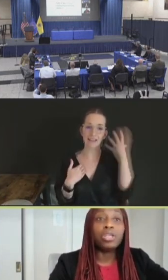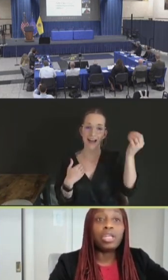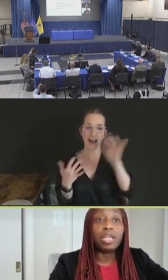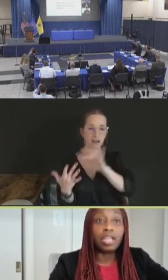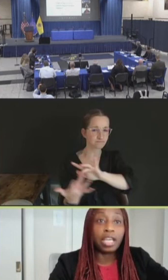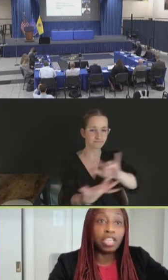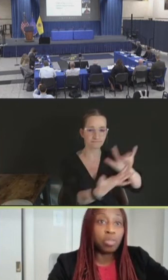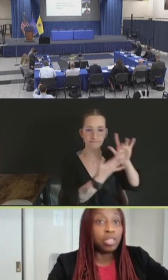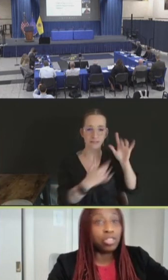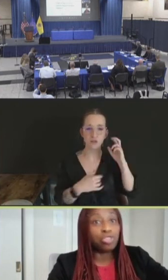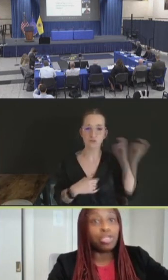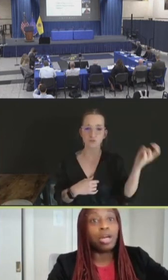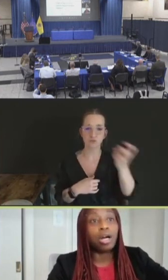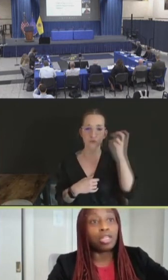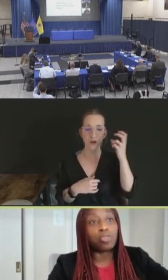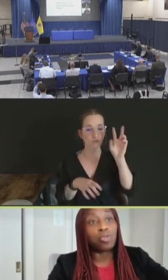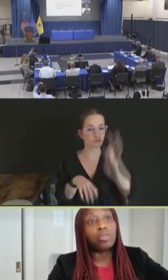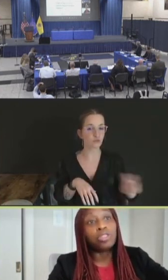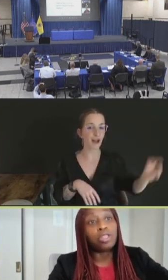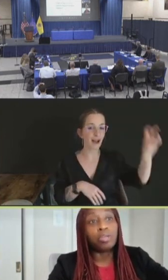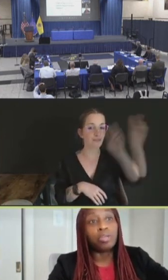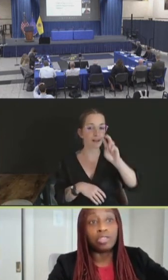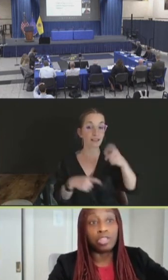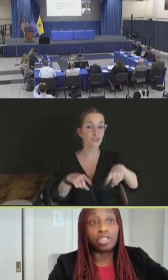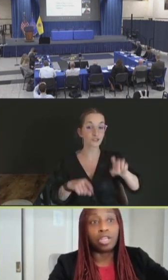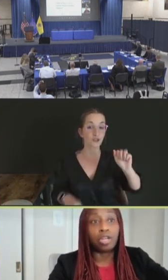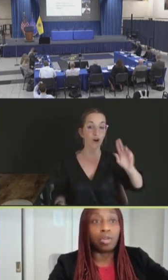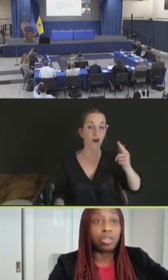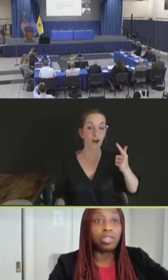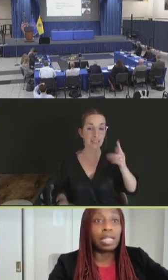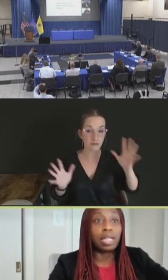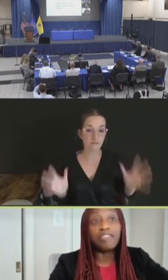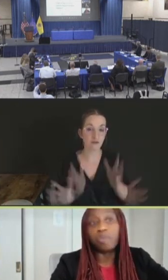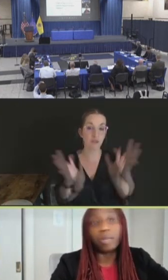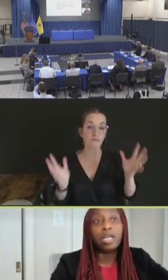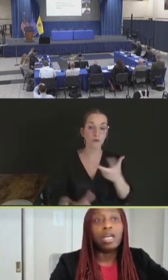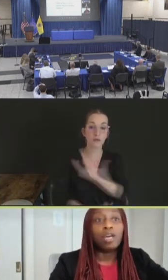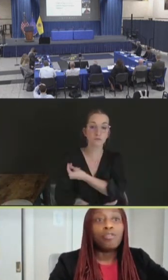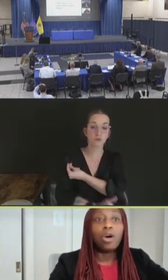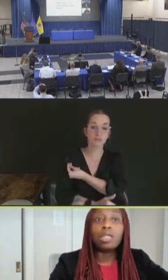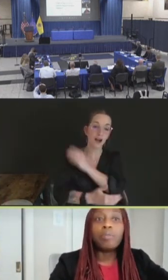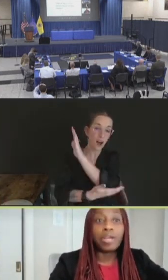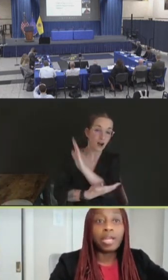community engagements during August promoting immunization across the lifespan for all American